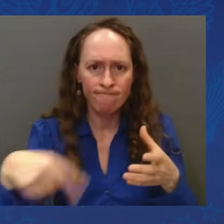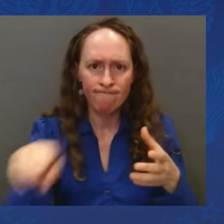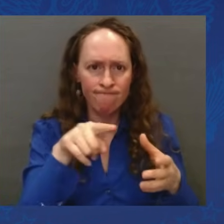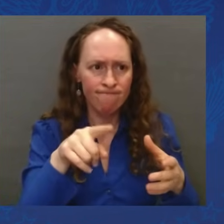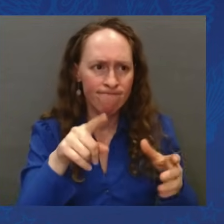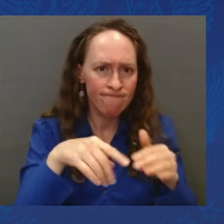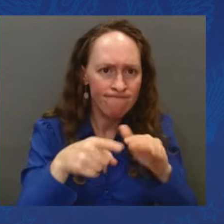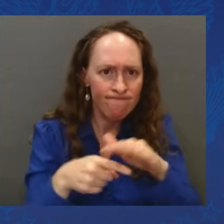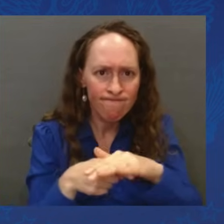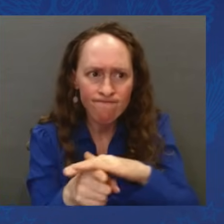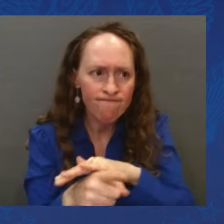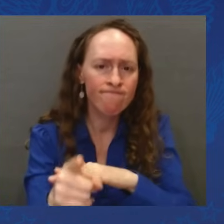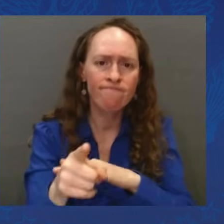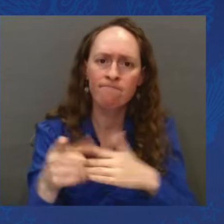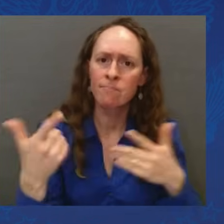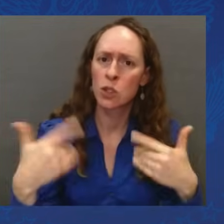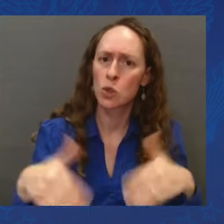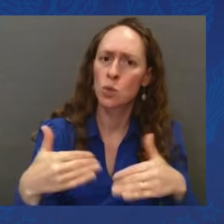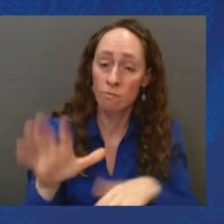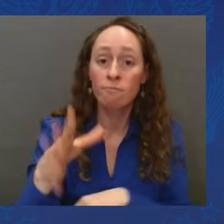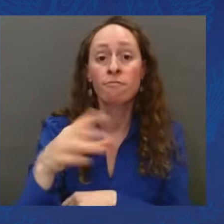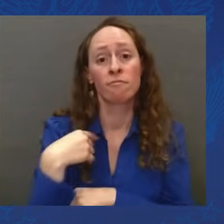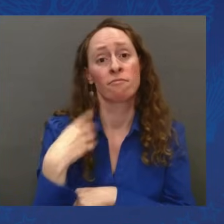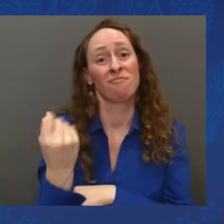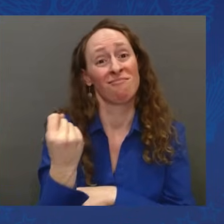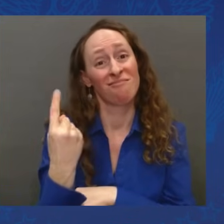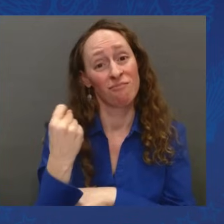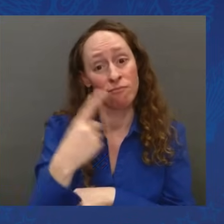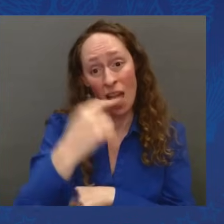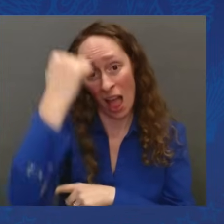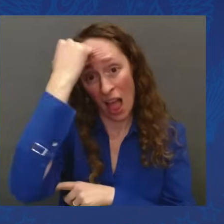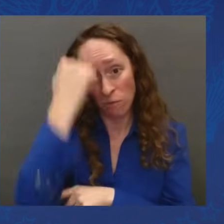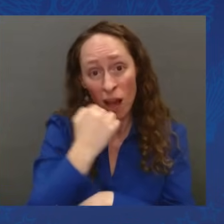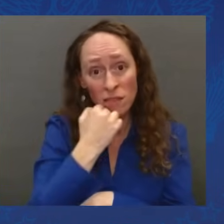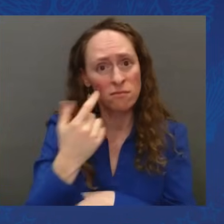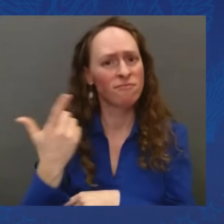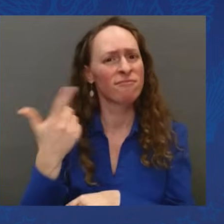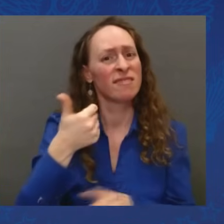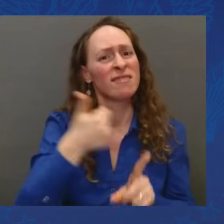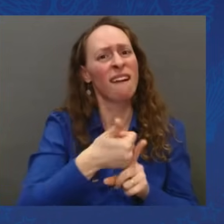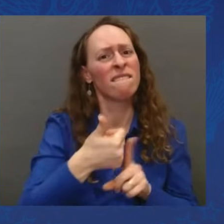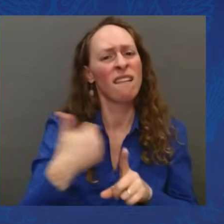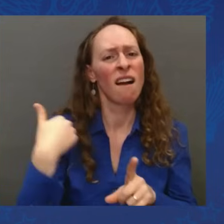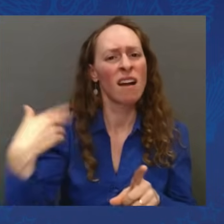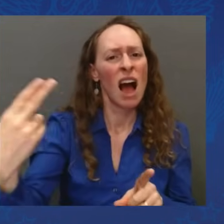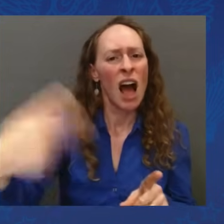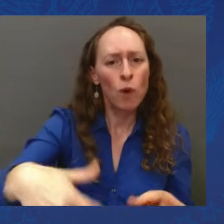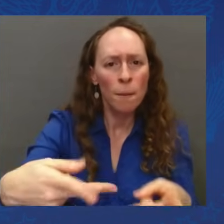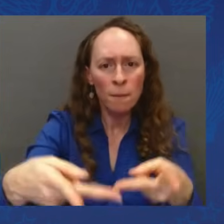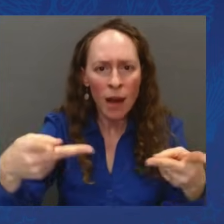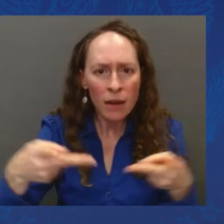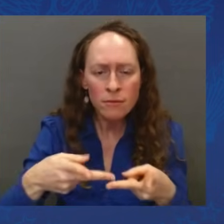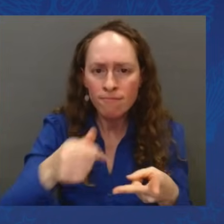materiel below this hospital and, I suspect, others. But how long it's going to last, I don't know.